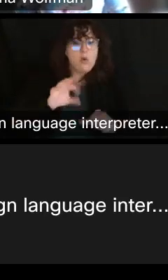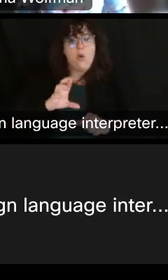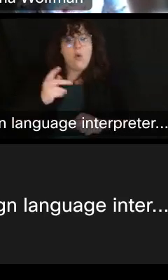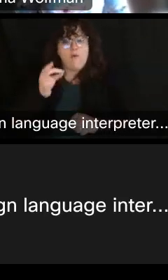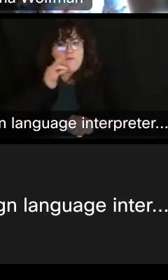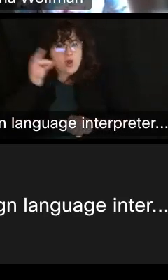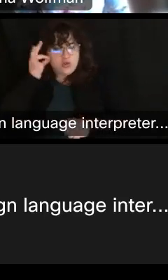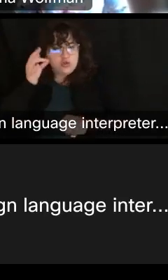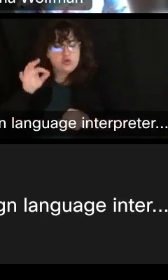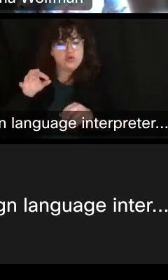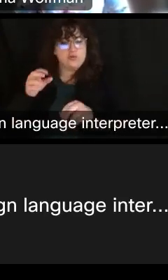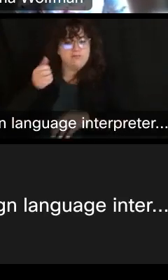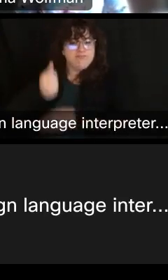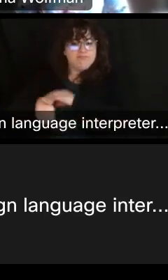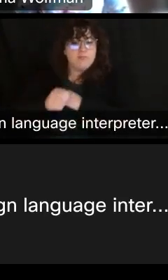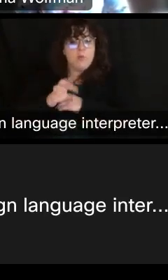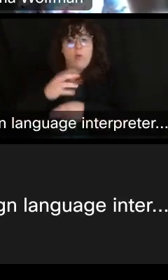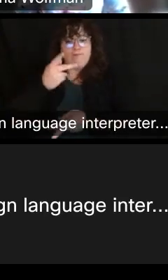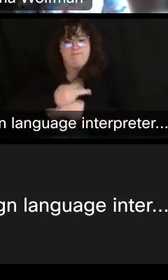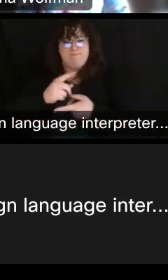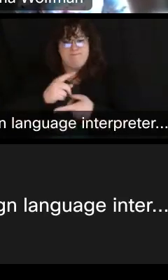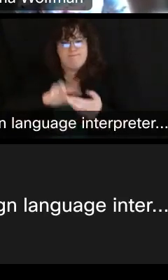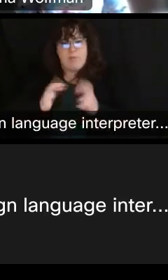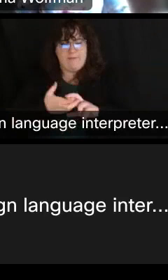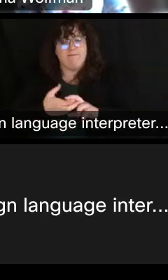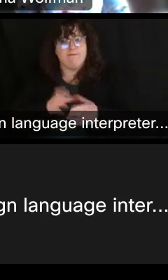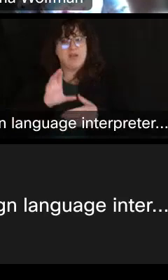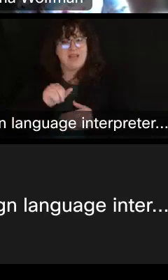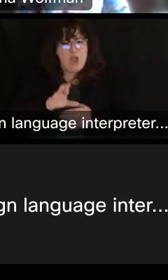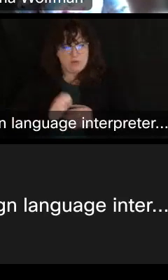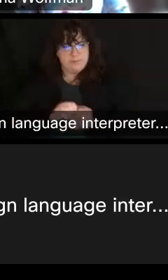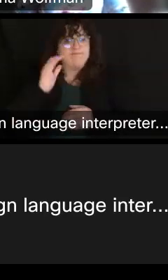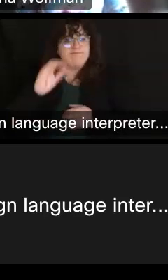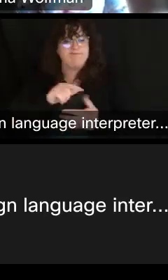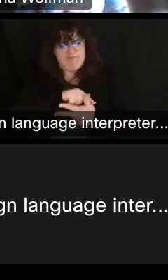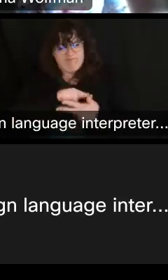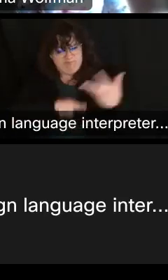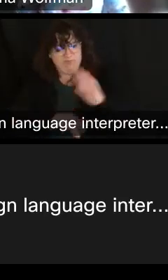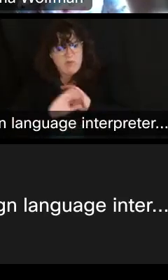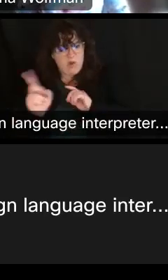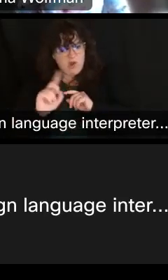All of these services can be found under the permanency services resource hub. There is special